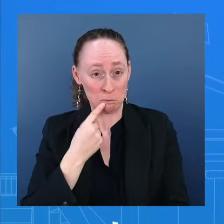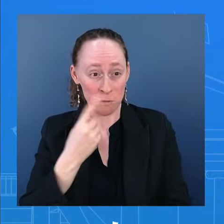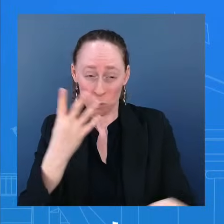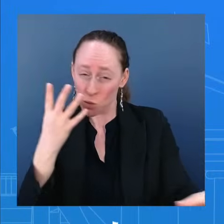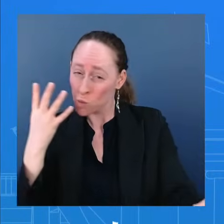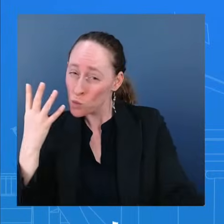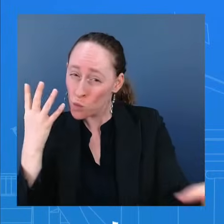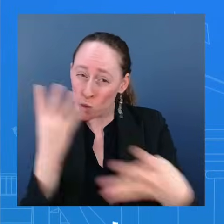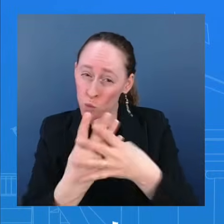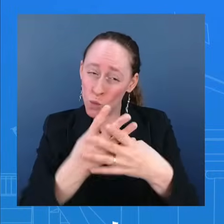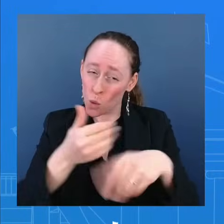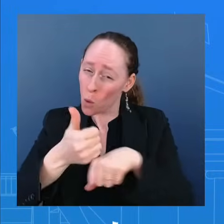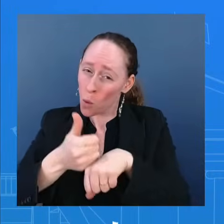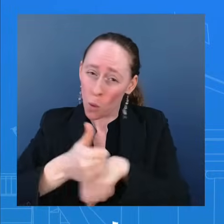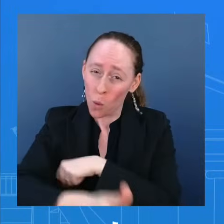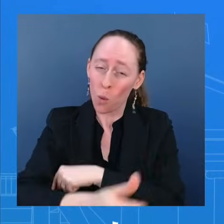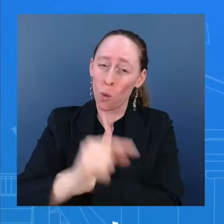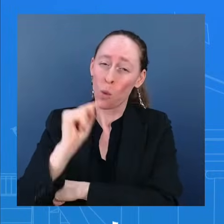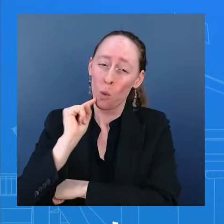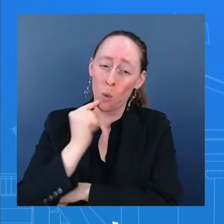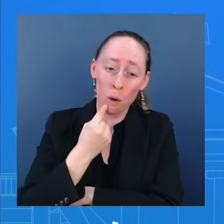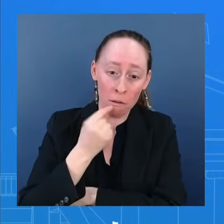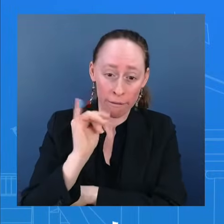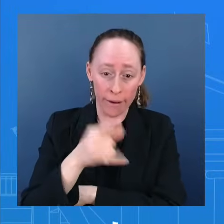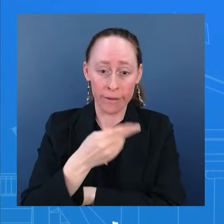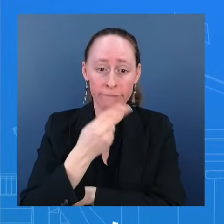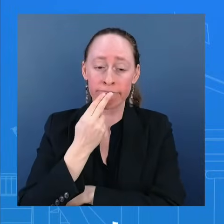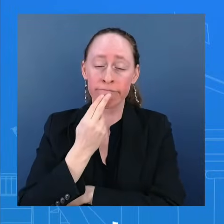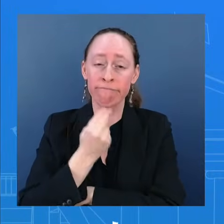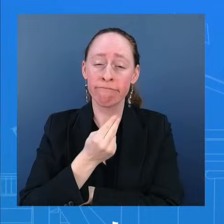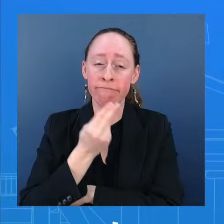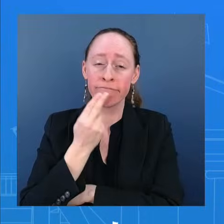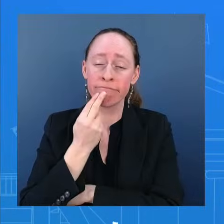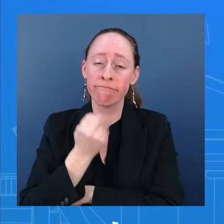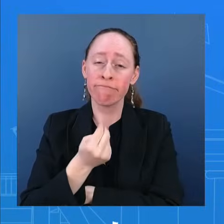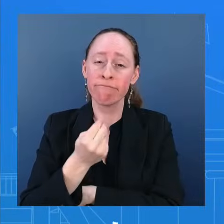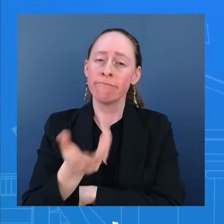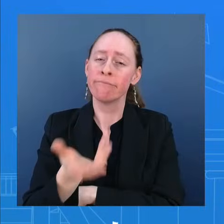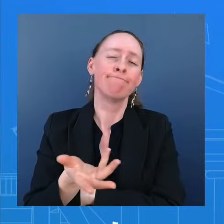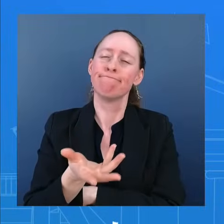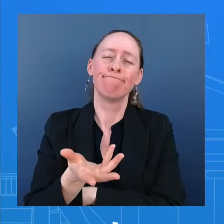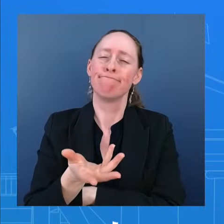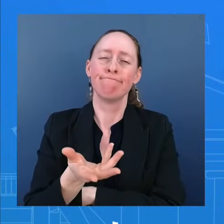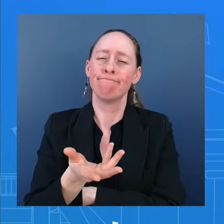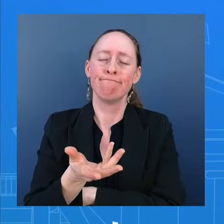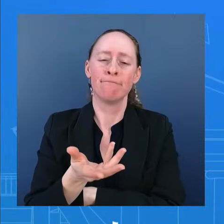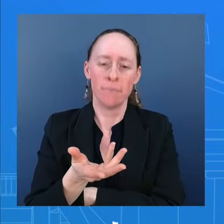the underlying facts that we have -- certainly, have gone back and forth on. And I have quoted many times, and I'll do this again,